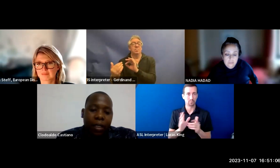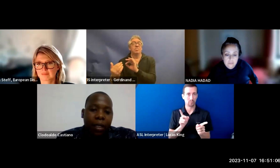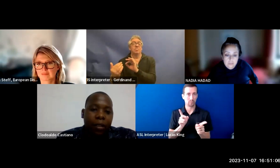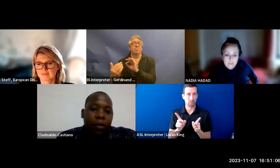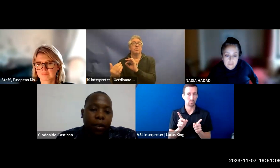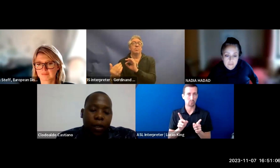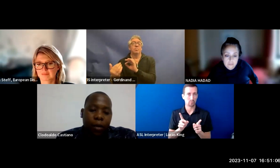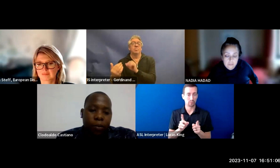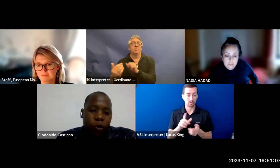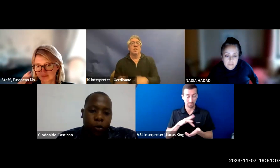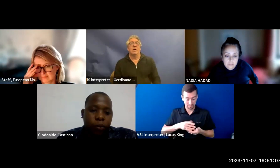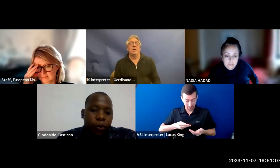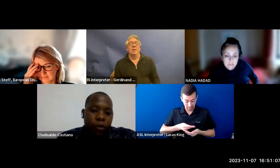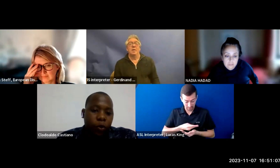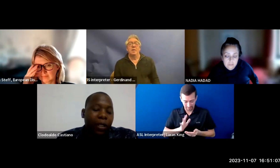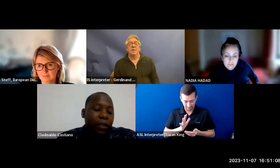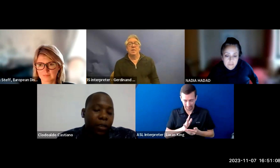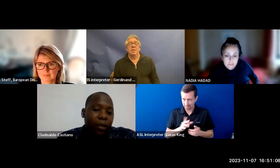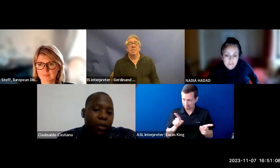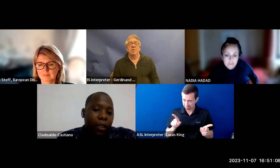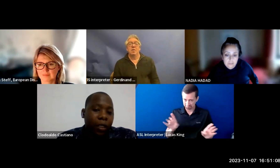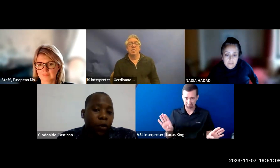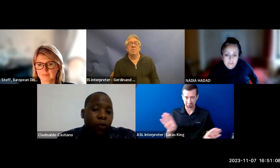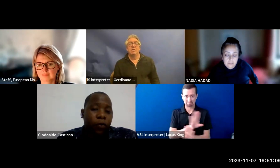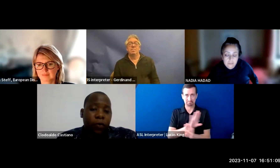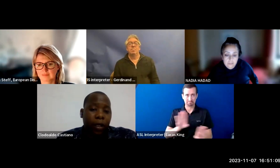That's again to strengthen the need